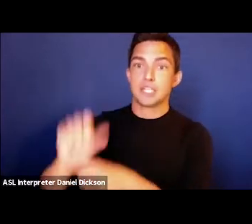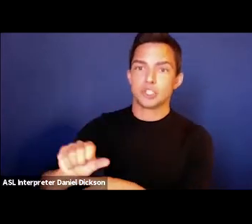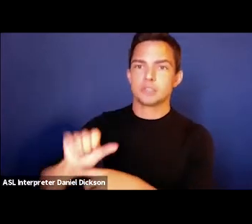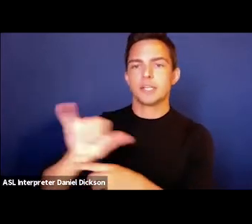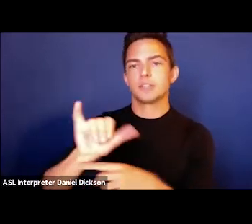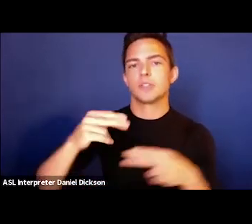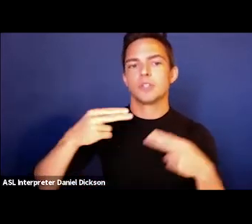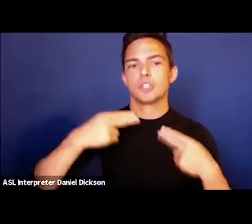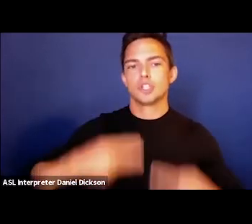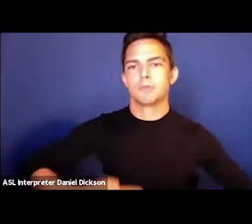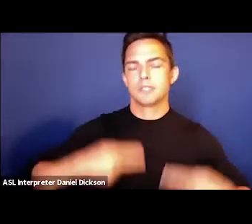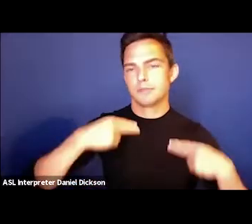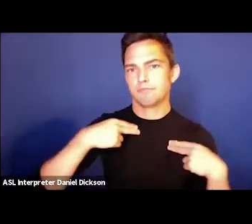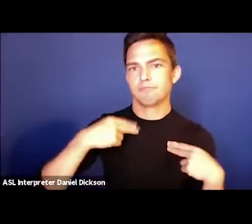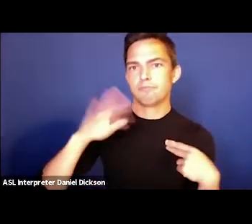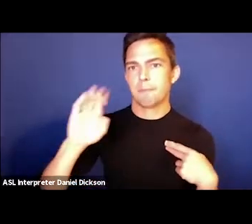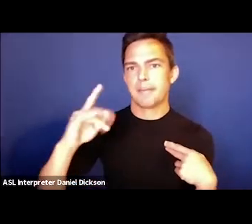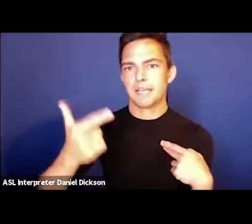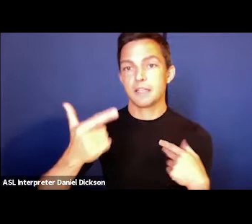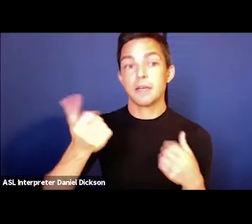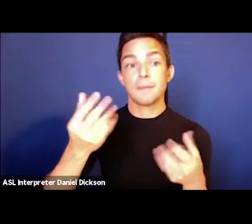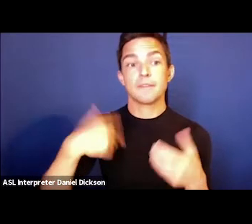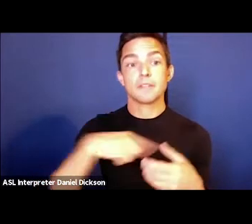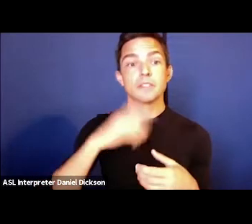A lot of us experience what's called temporary or transient loneliness